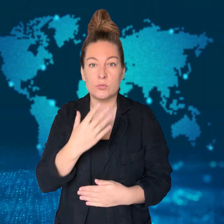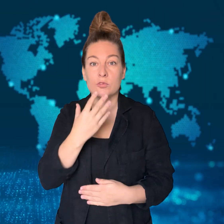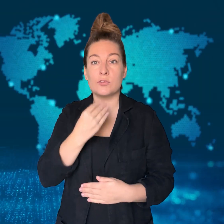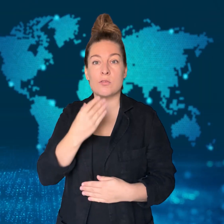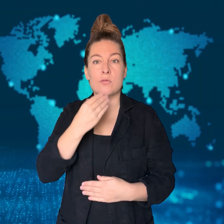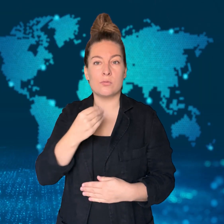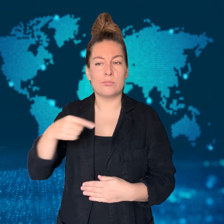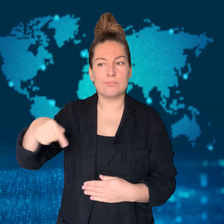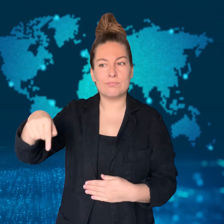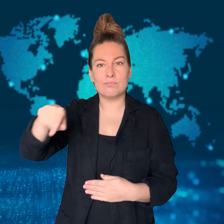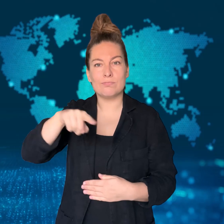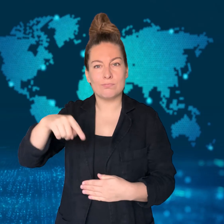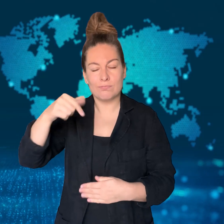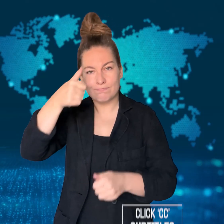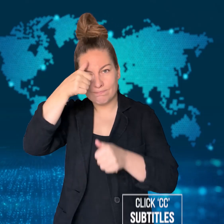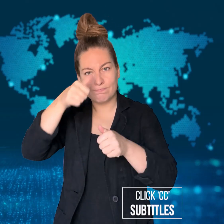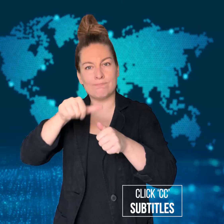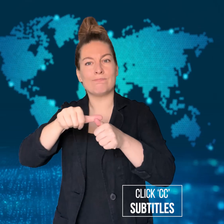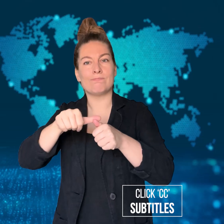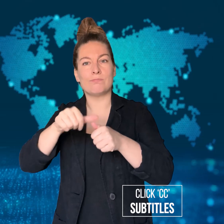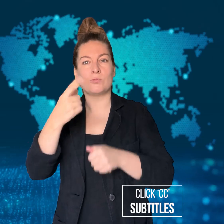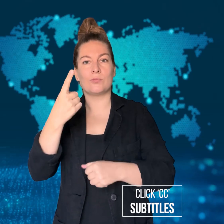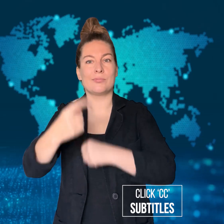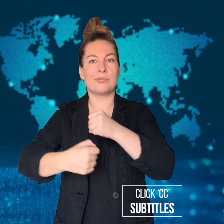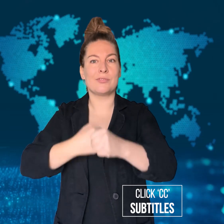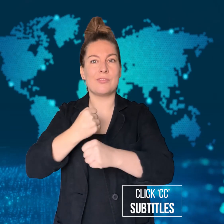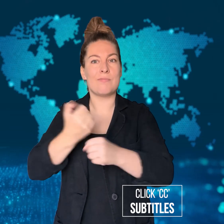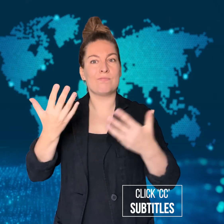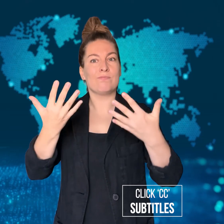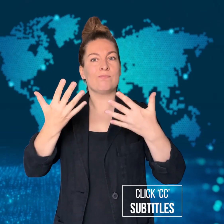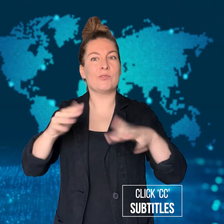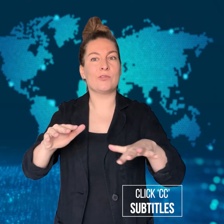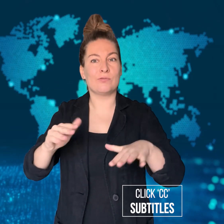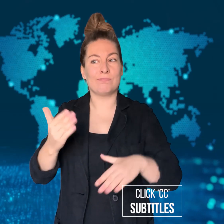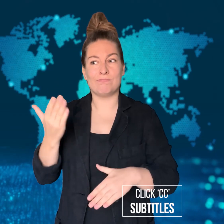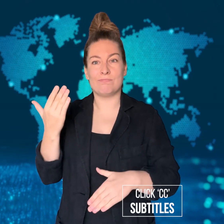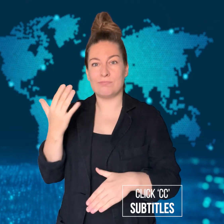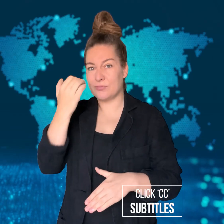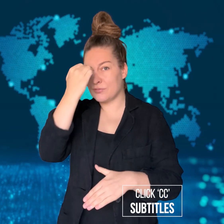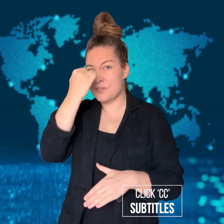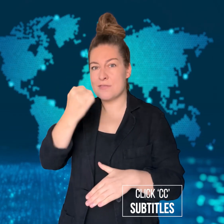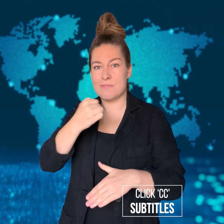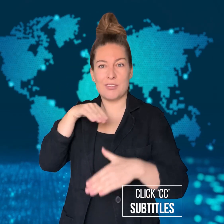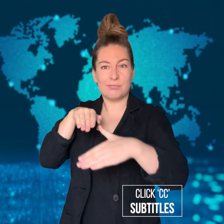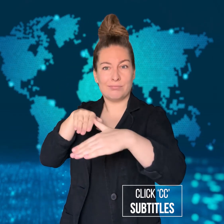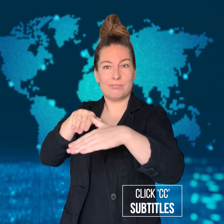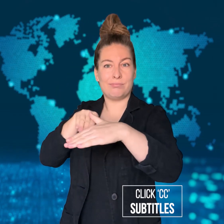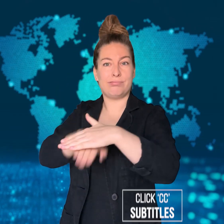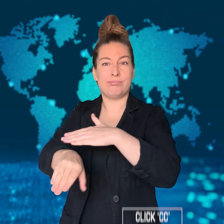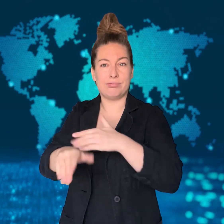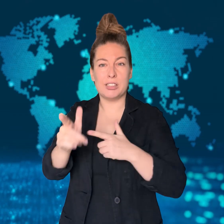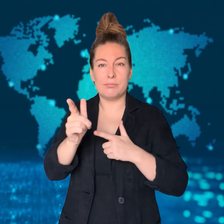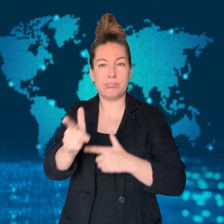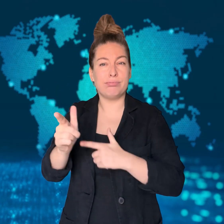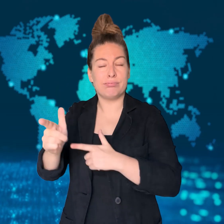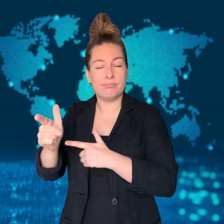Anniversary of attack